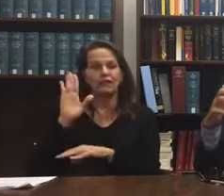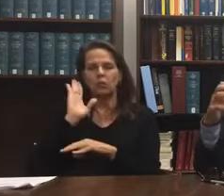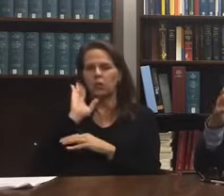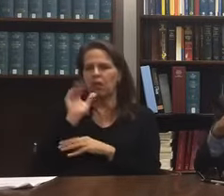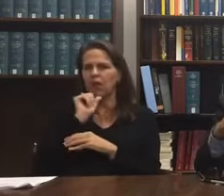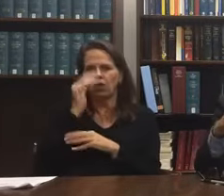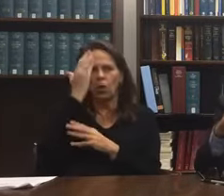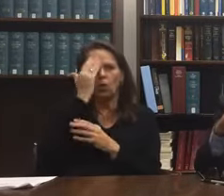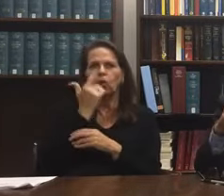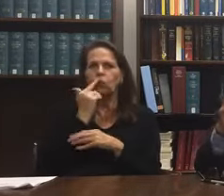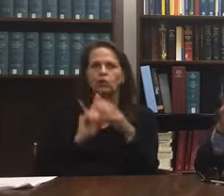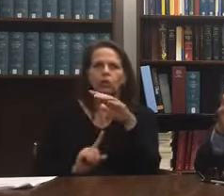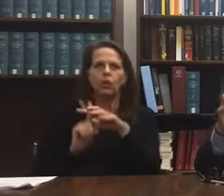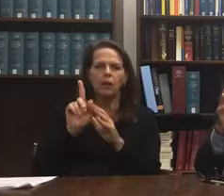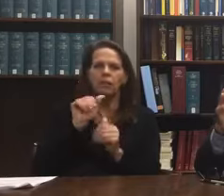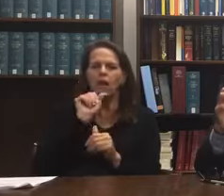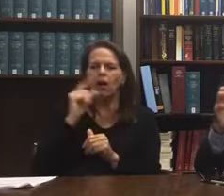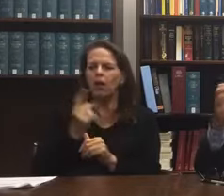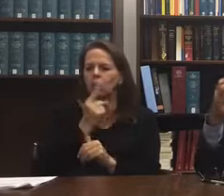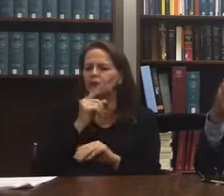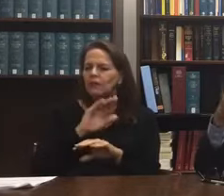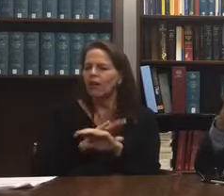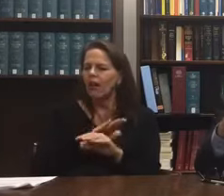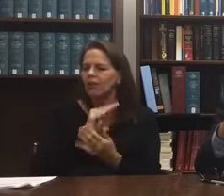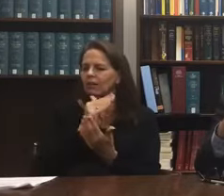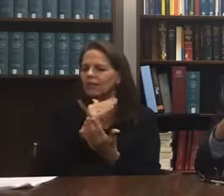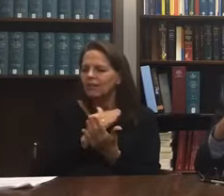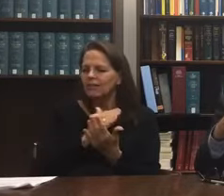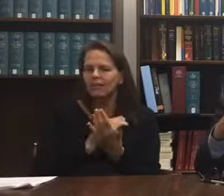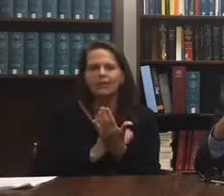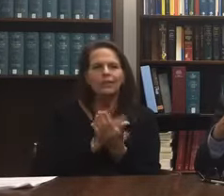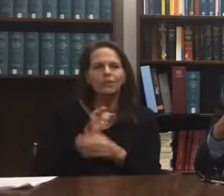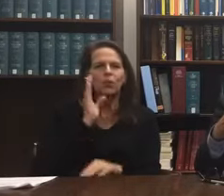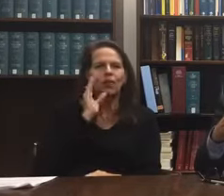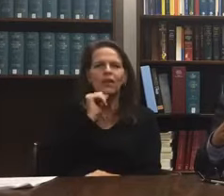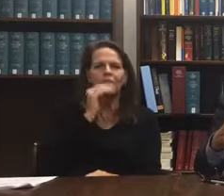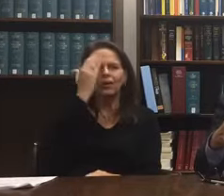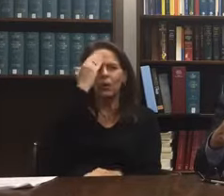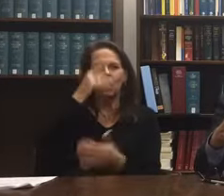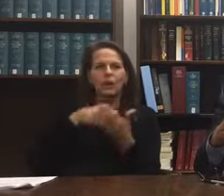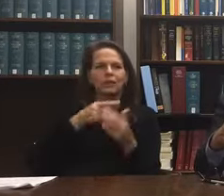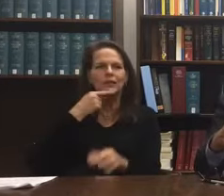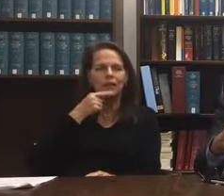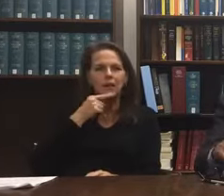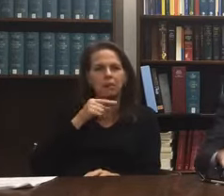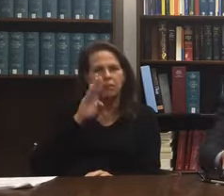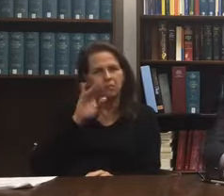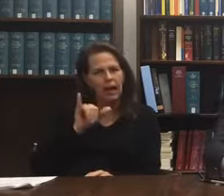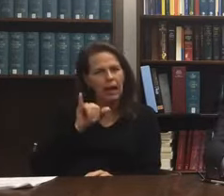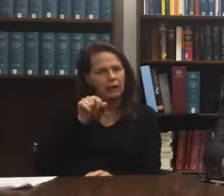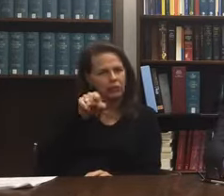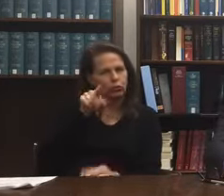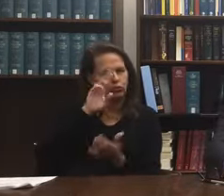not always the person listed on the notice you don't really know what they're gonna say so by doing your homework and knowing everything that's